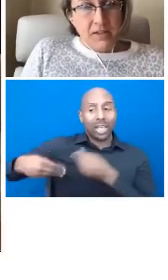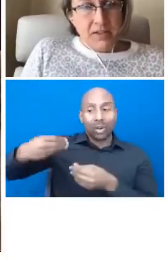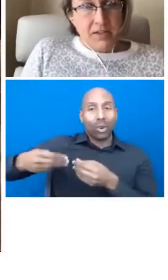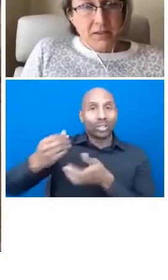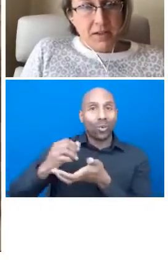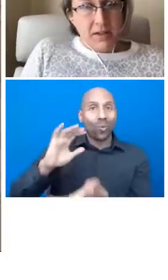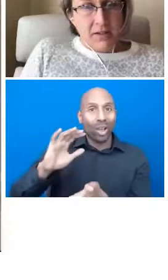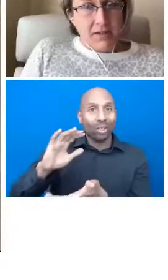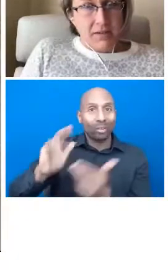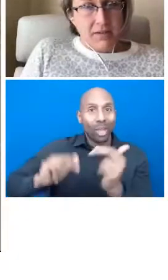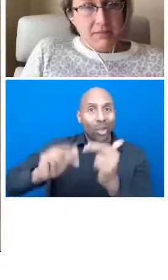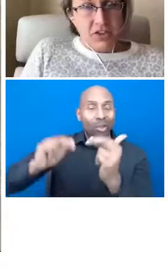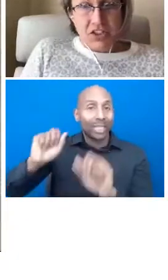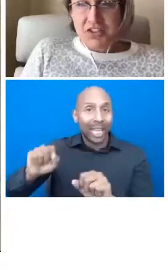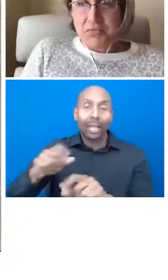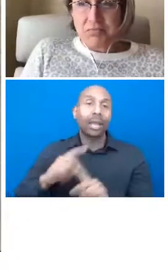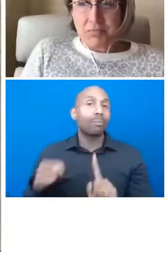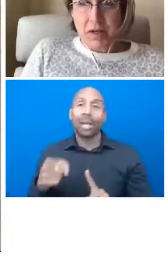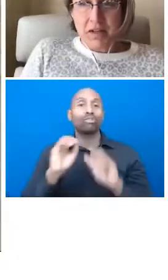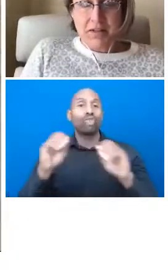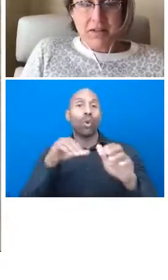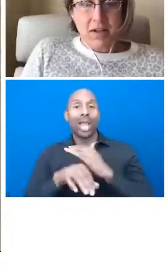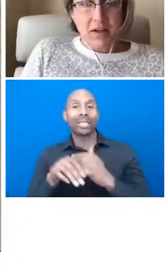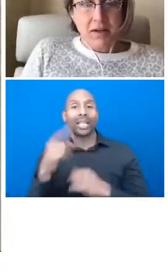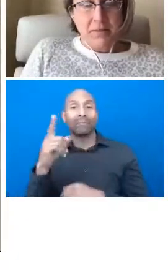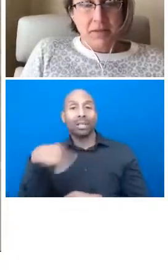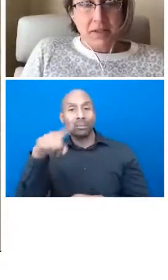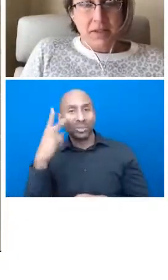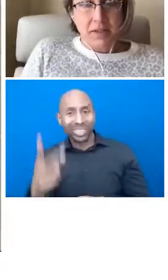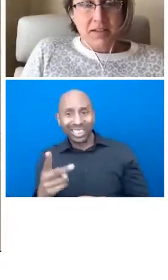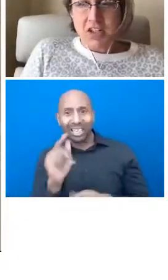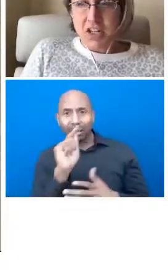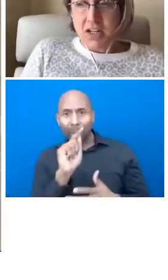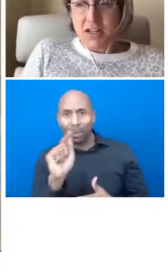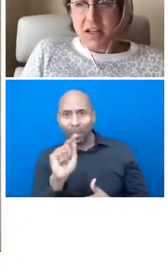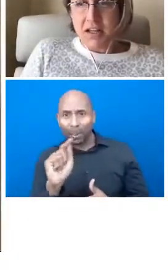It's just astonishing and wrong.